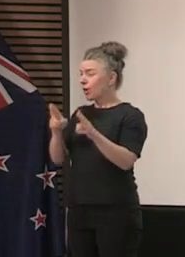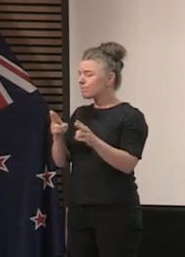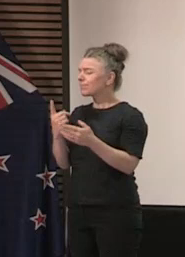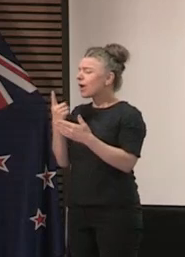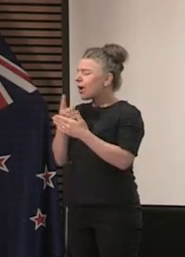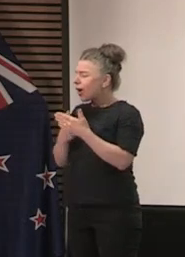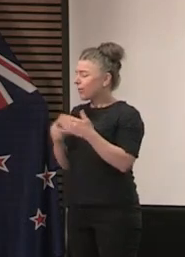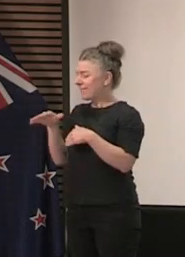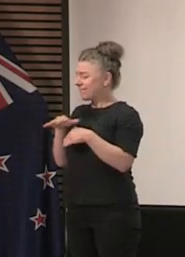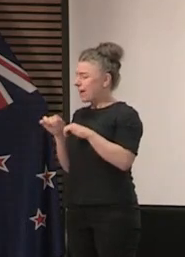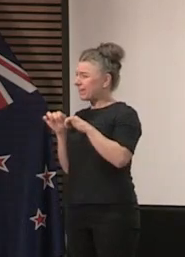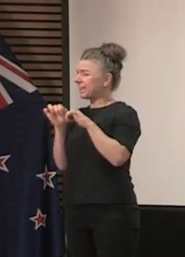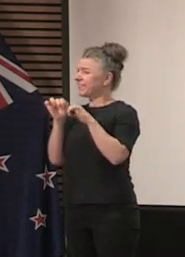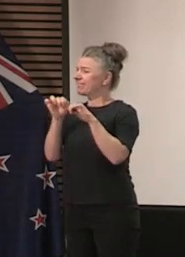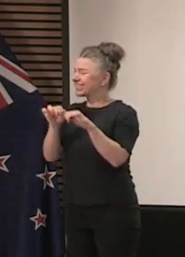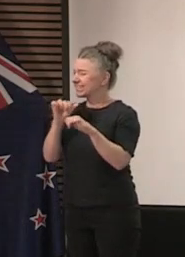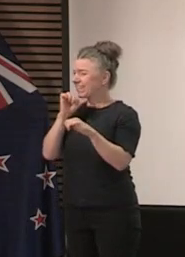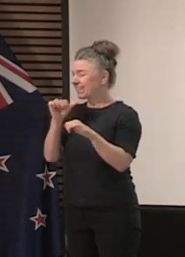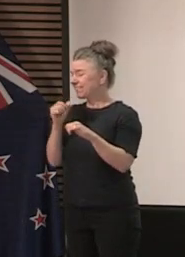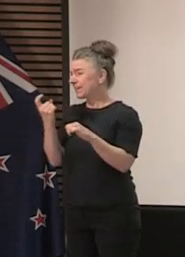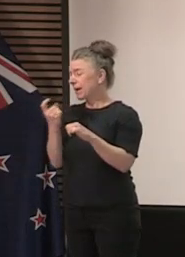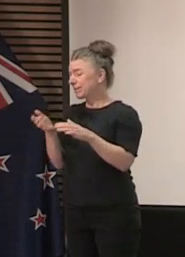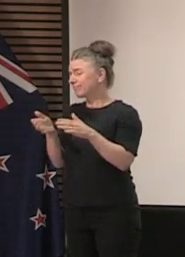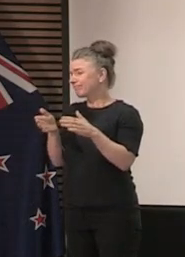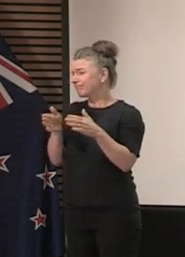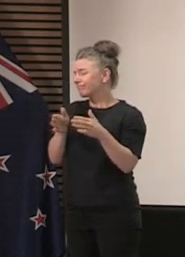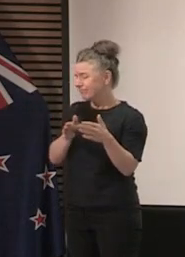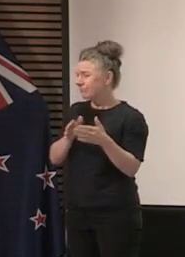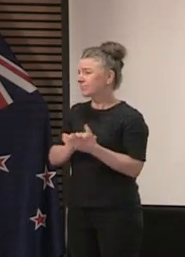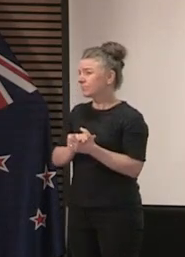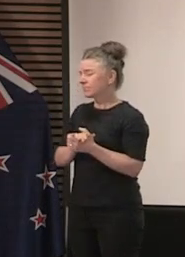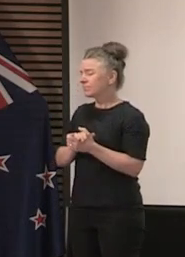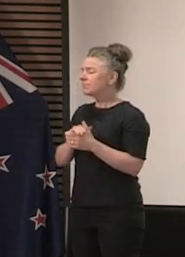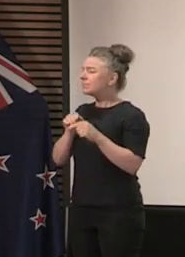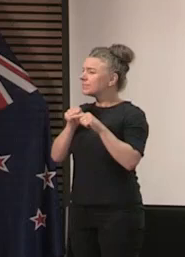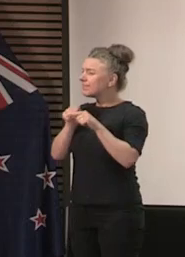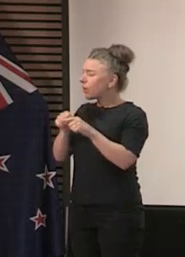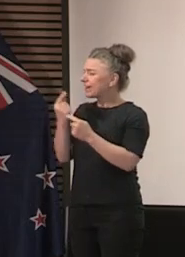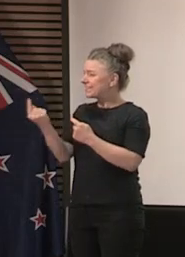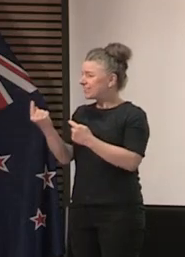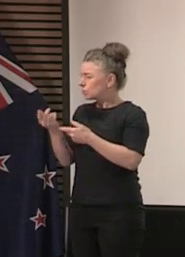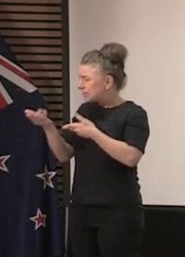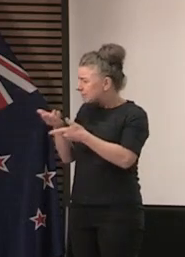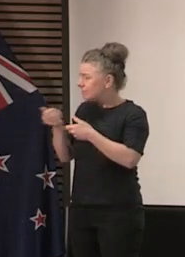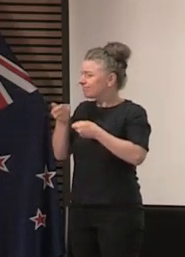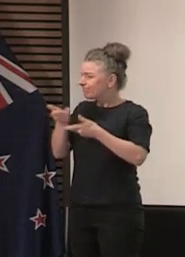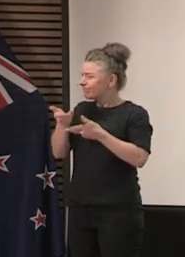Aged residential care - only family visits for palliative and compassionate care reasons